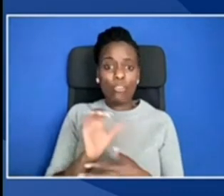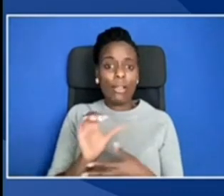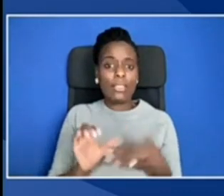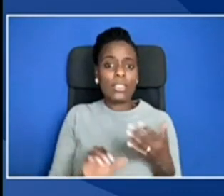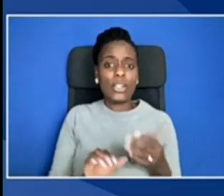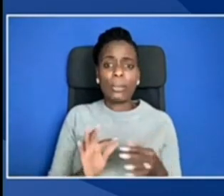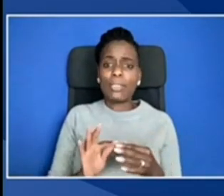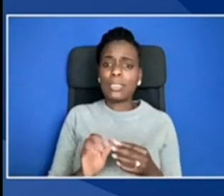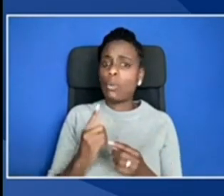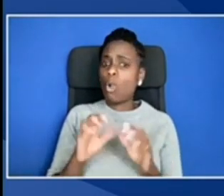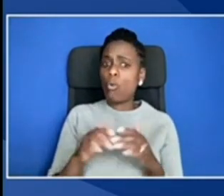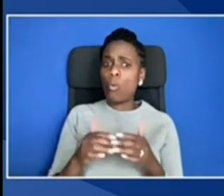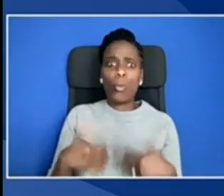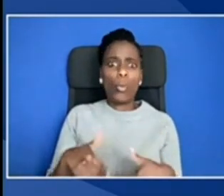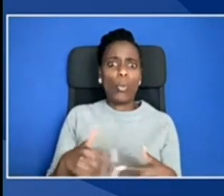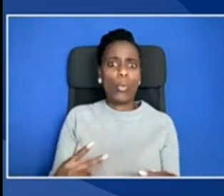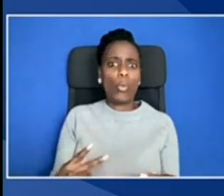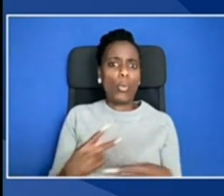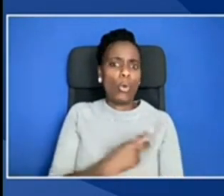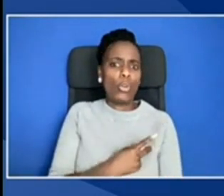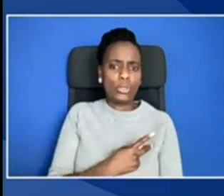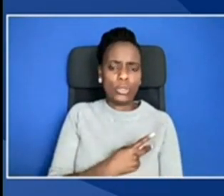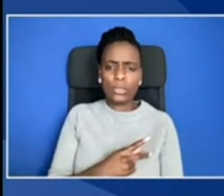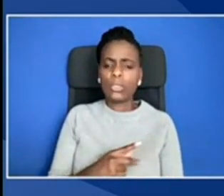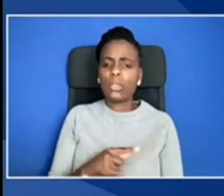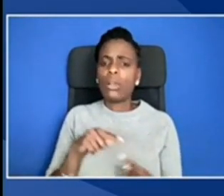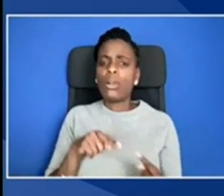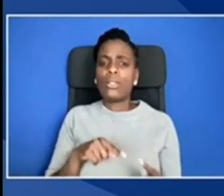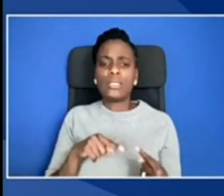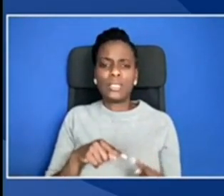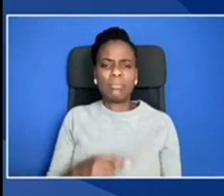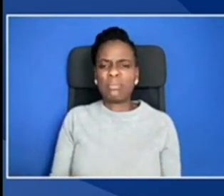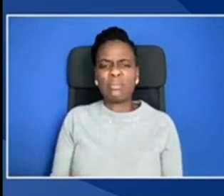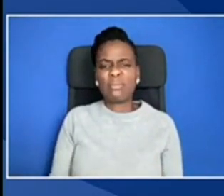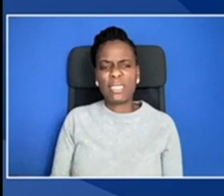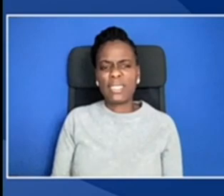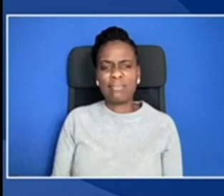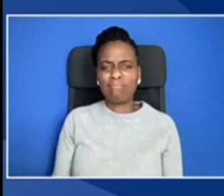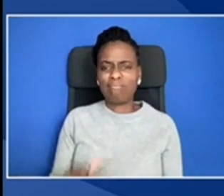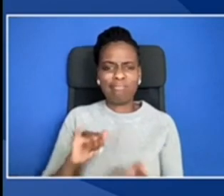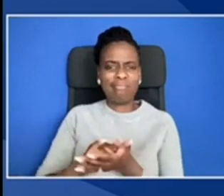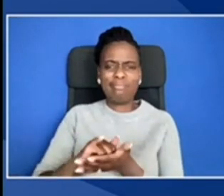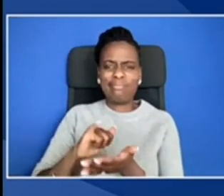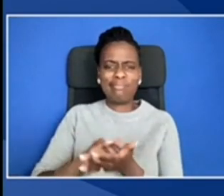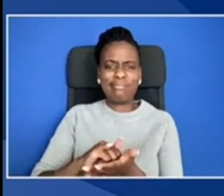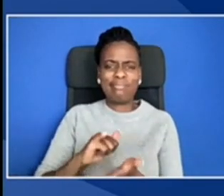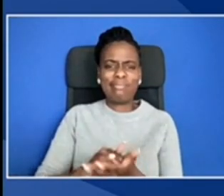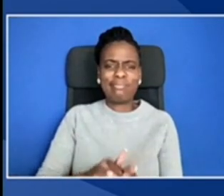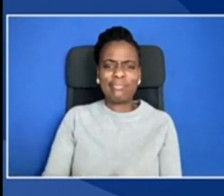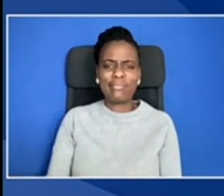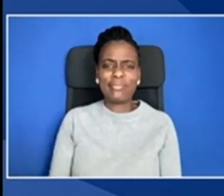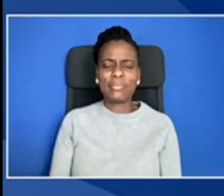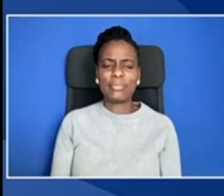experiencing more hardship from another, I think is an almost impossible task for us to be able to accomplish today.